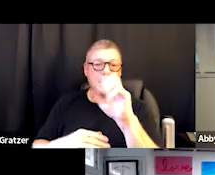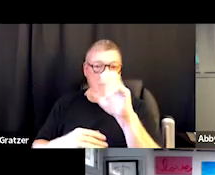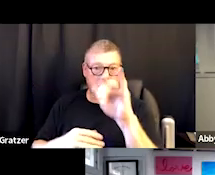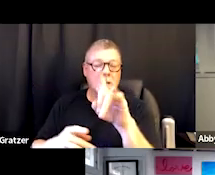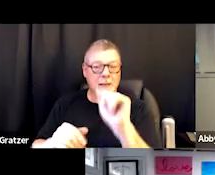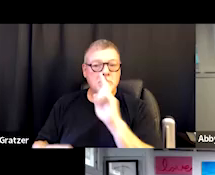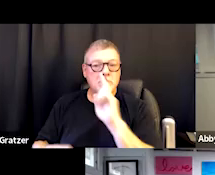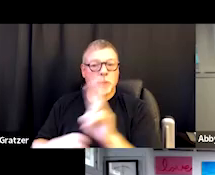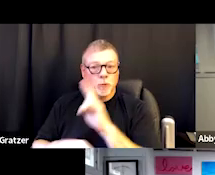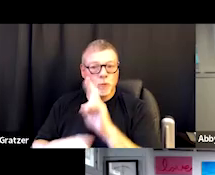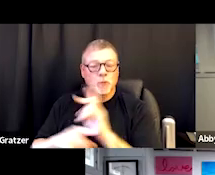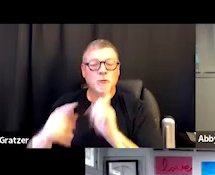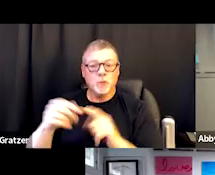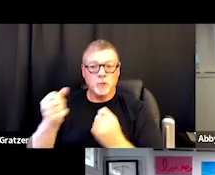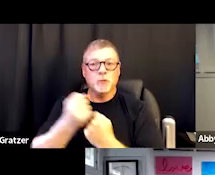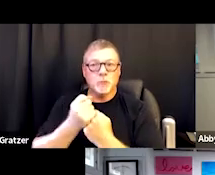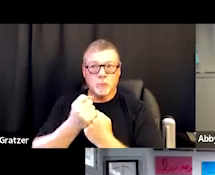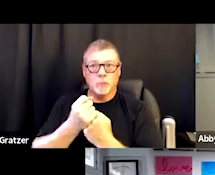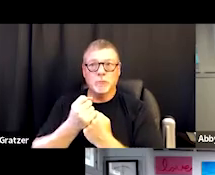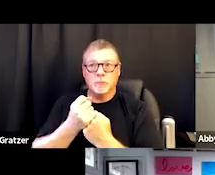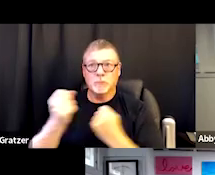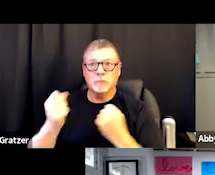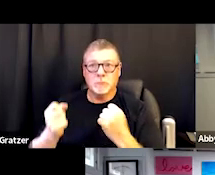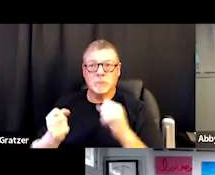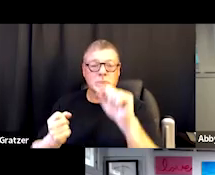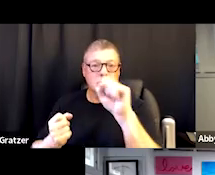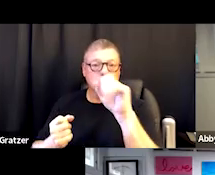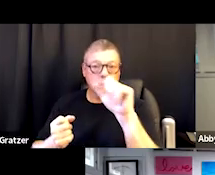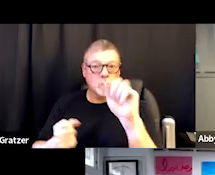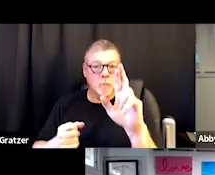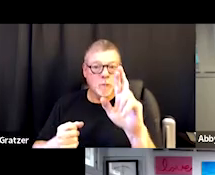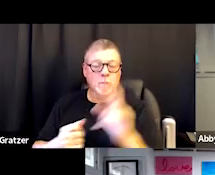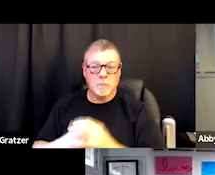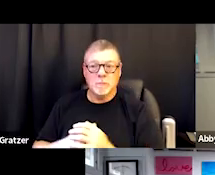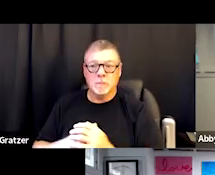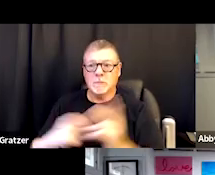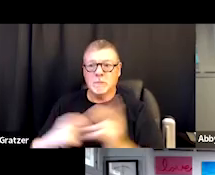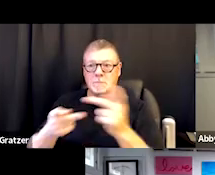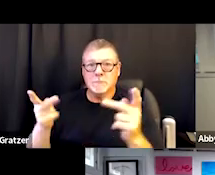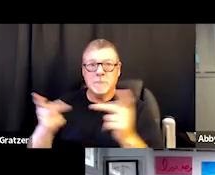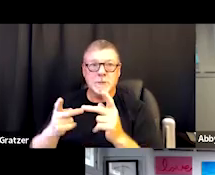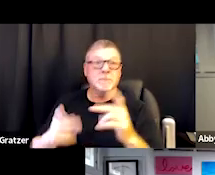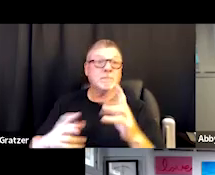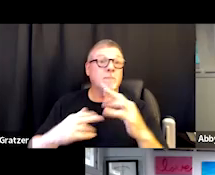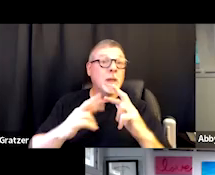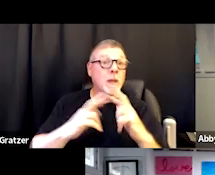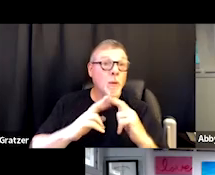to support SOAR positions, whether that's through specific billing codes